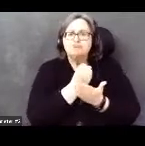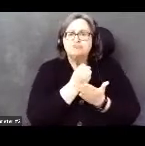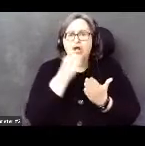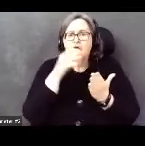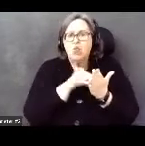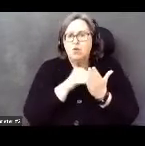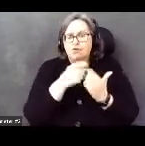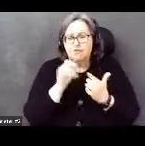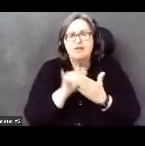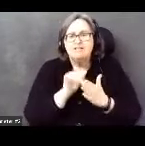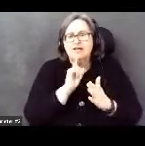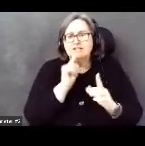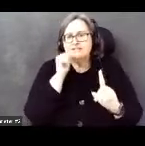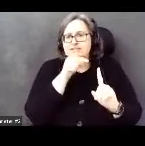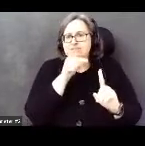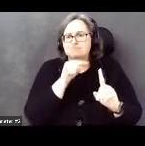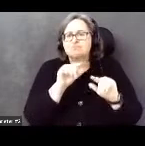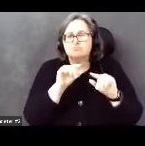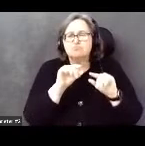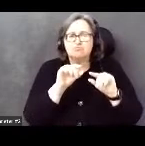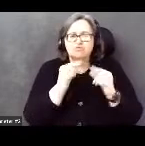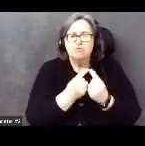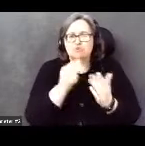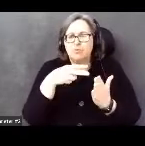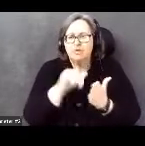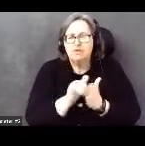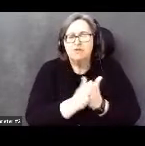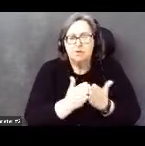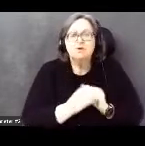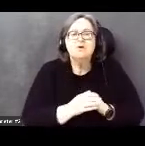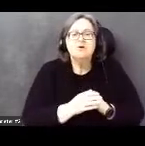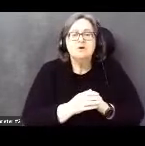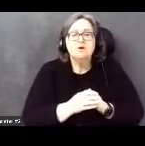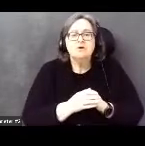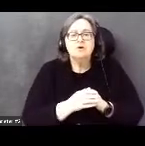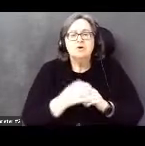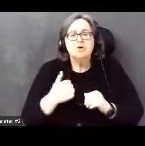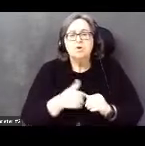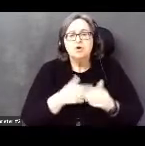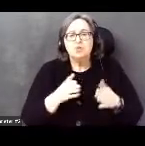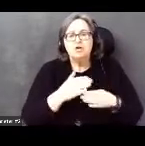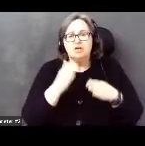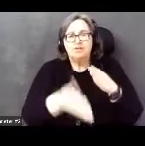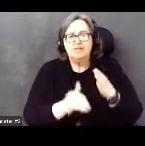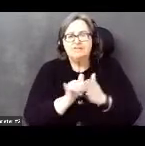audience for the guide. The work was supported to get to the completion of this guide in